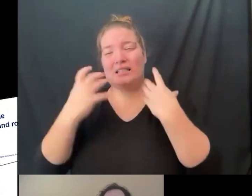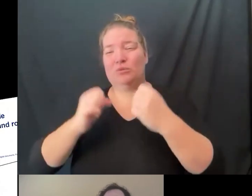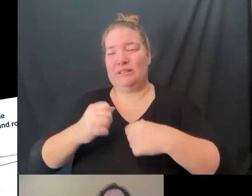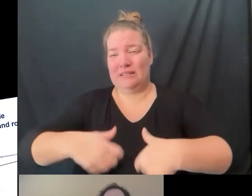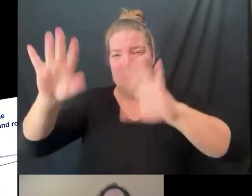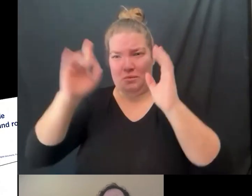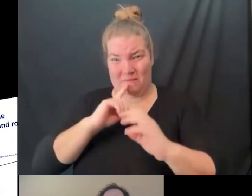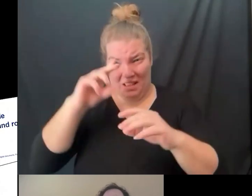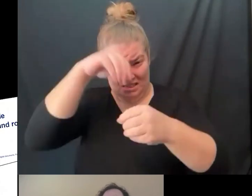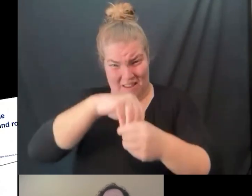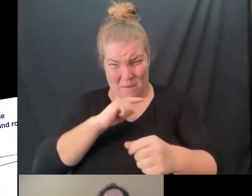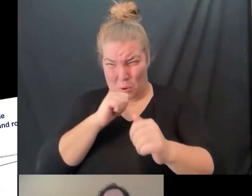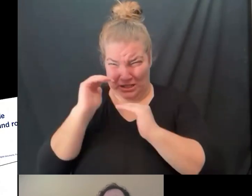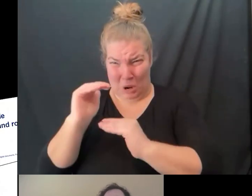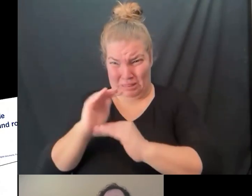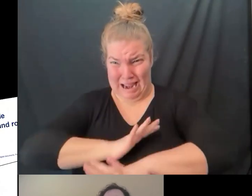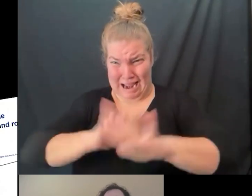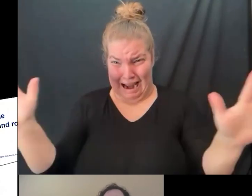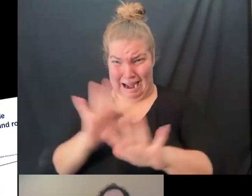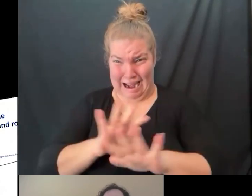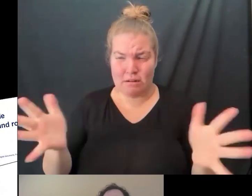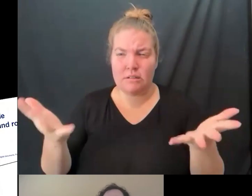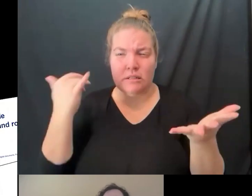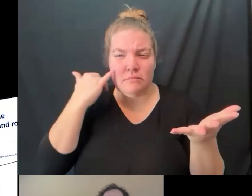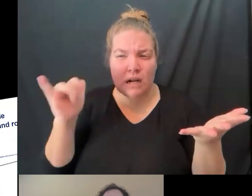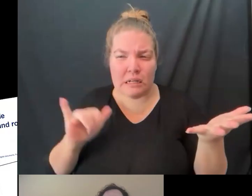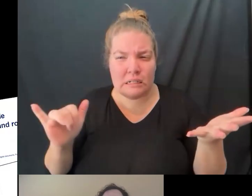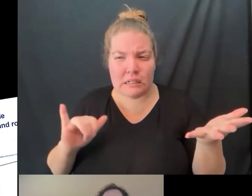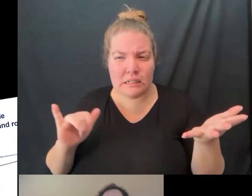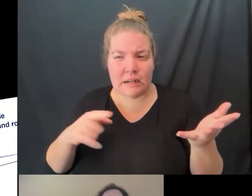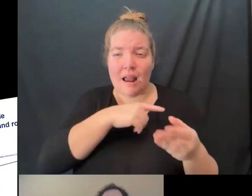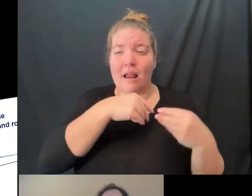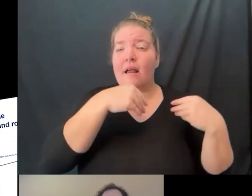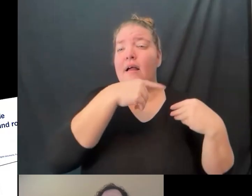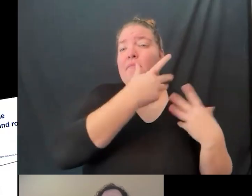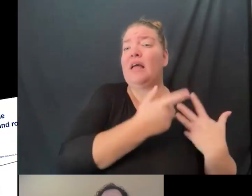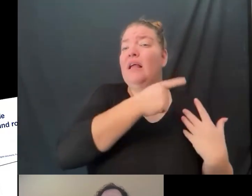It's a situation where clearly the vendor, either